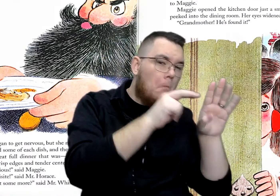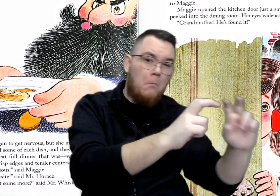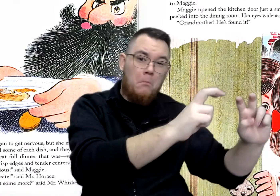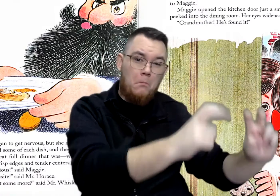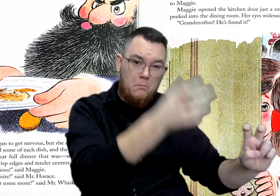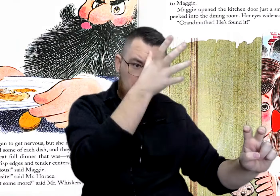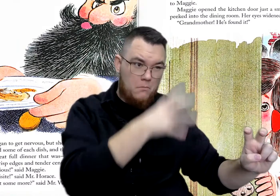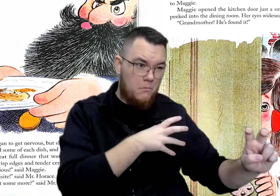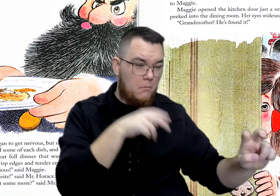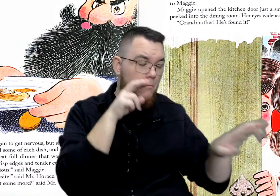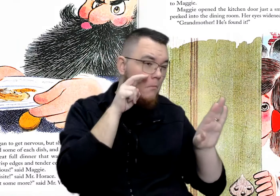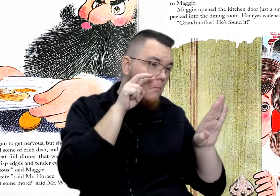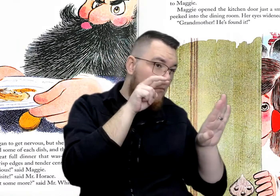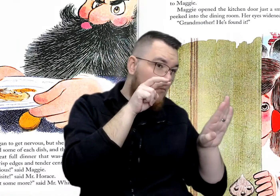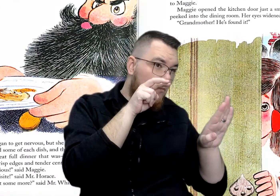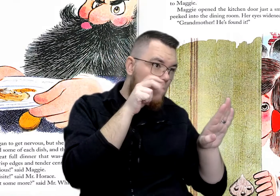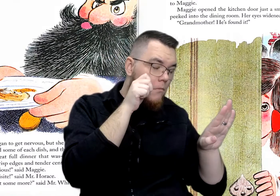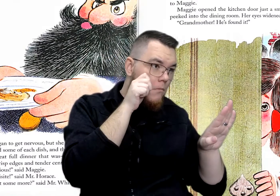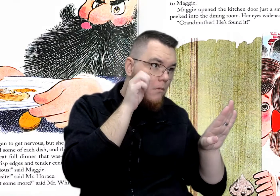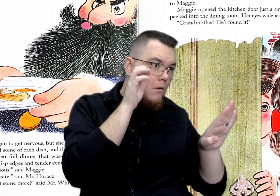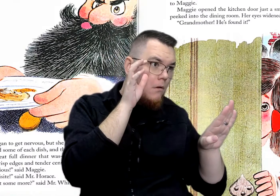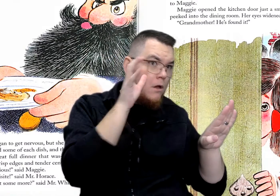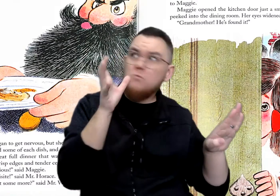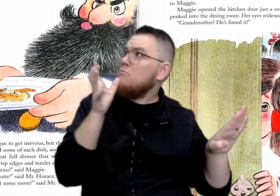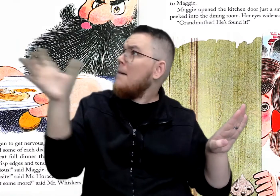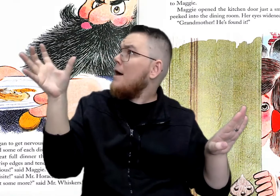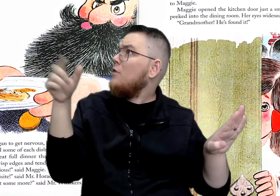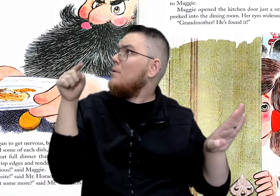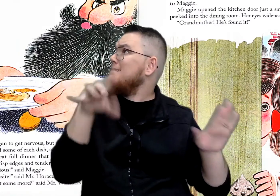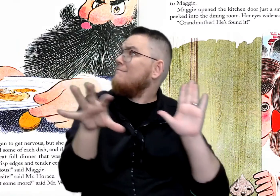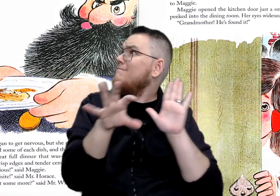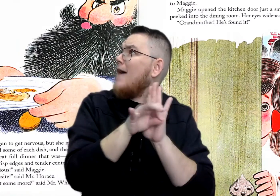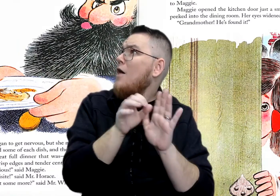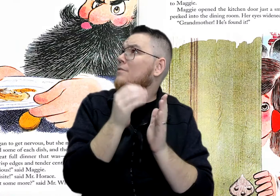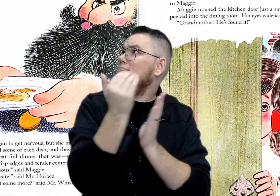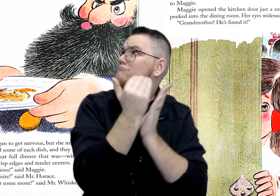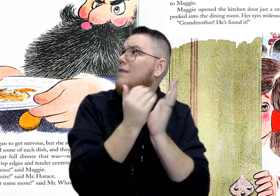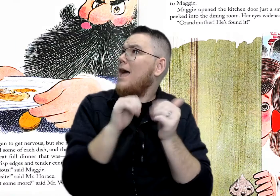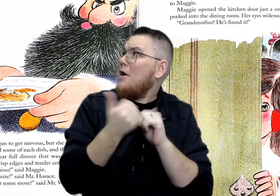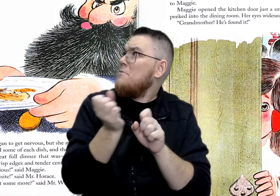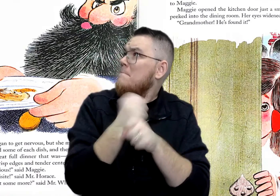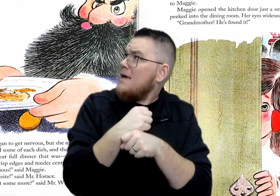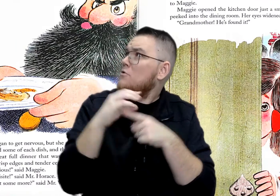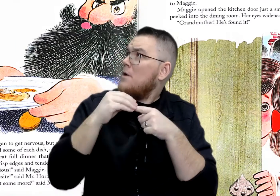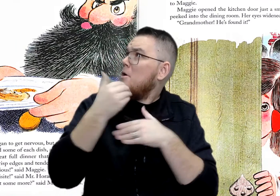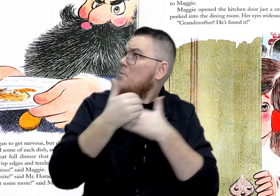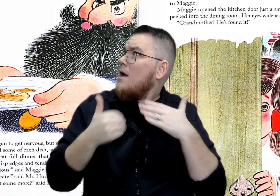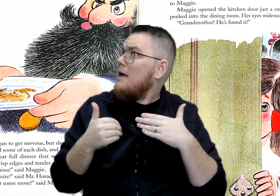Her eyes widened. “Grandmother! He’s found it!”